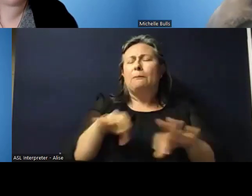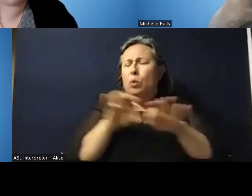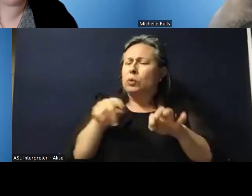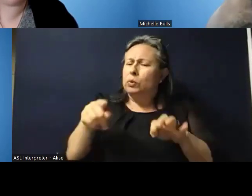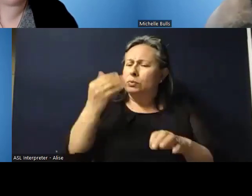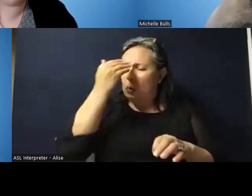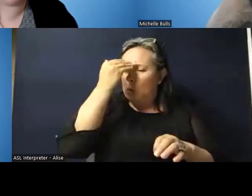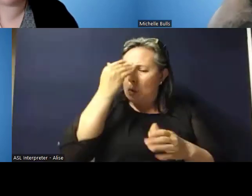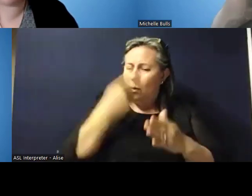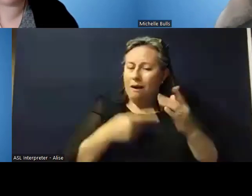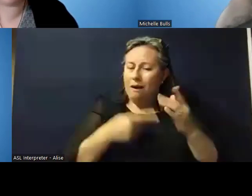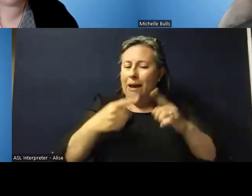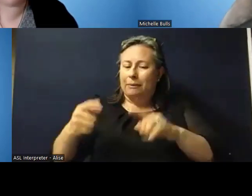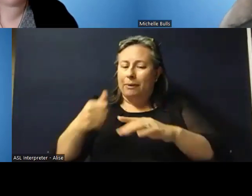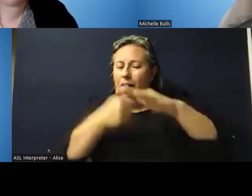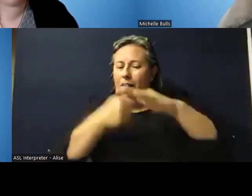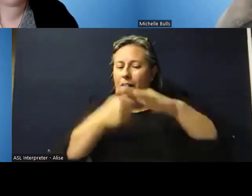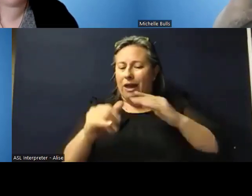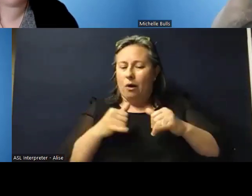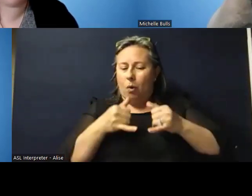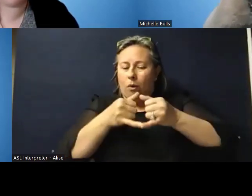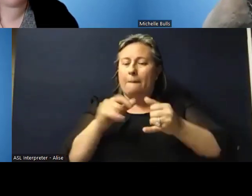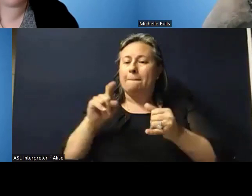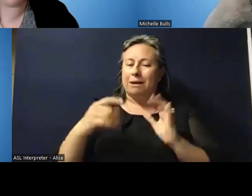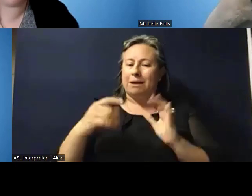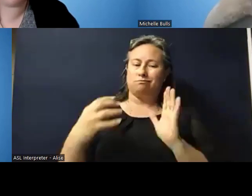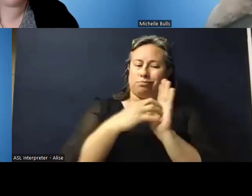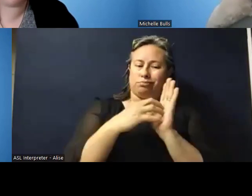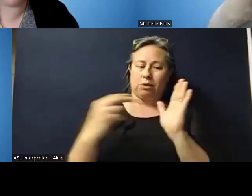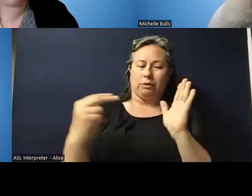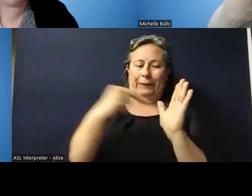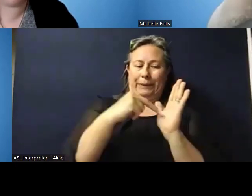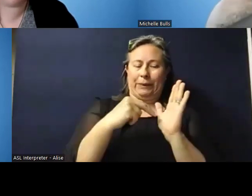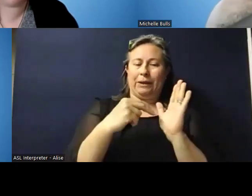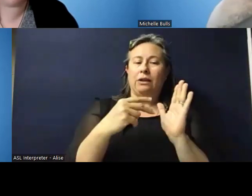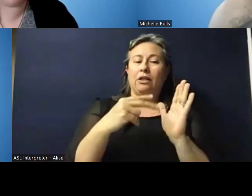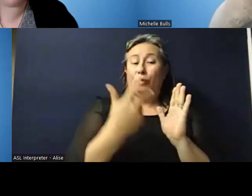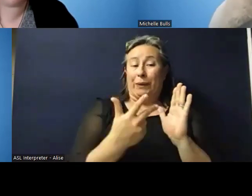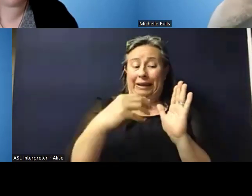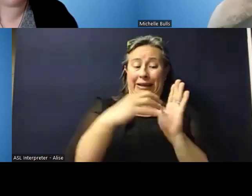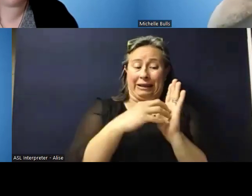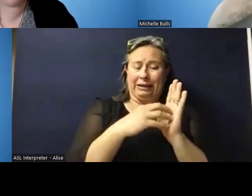you need to consult with the section three of the notice of award. Even though the NIH grants policy statement